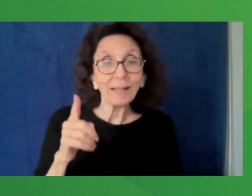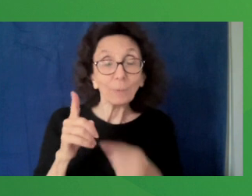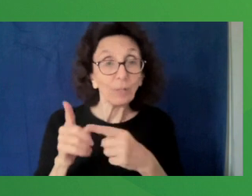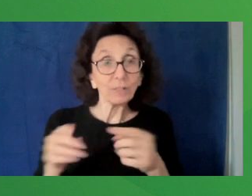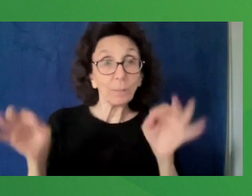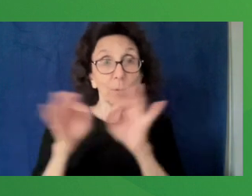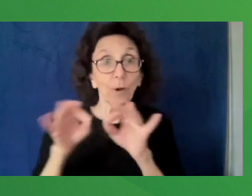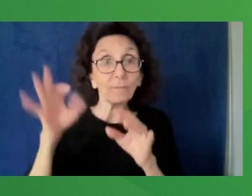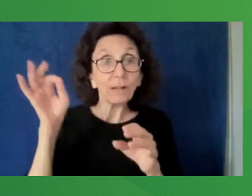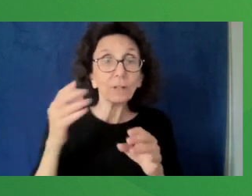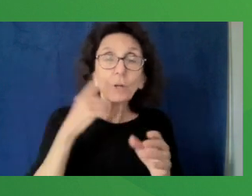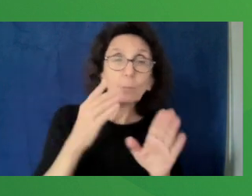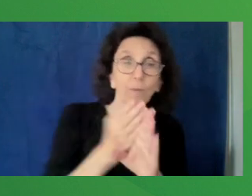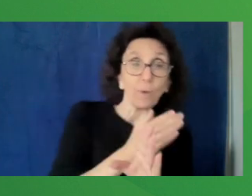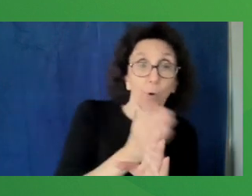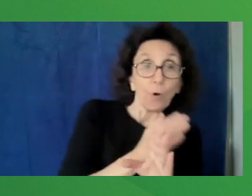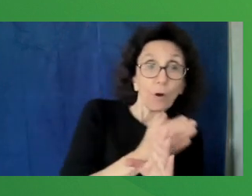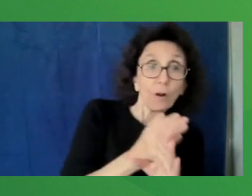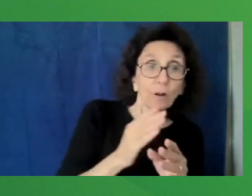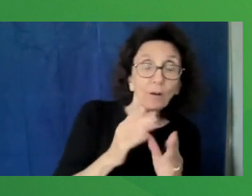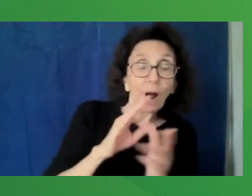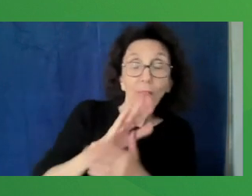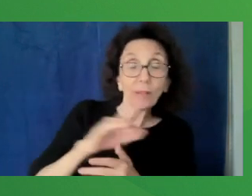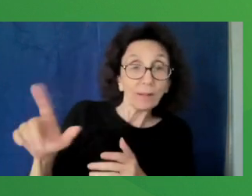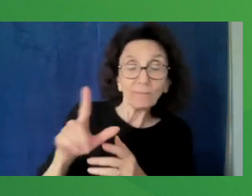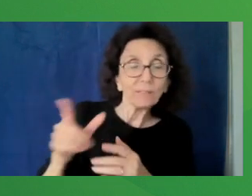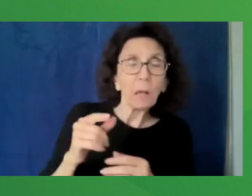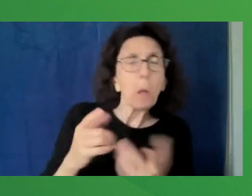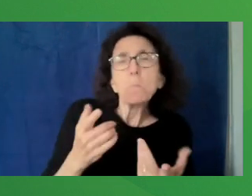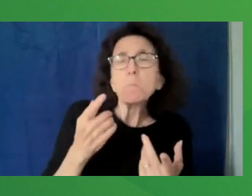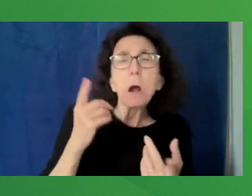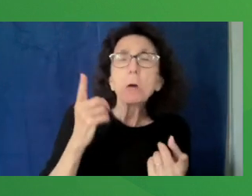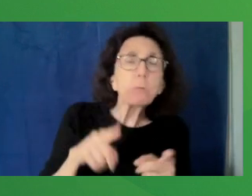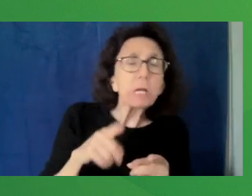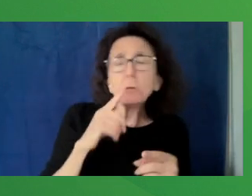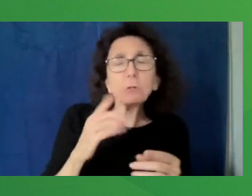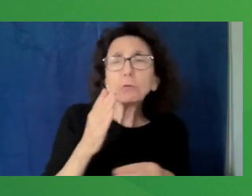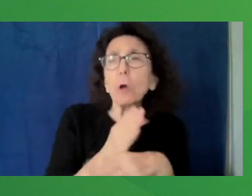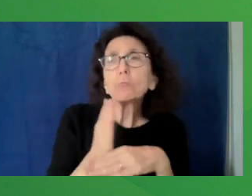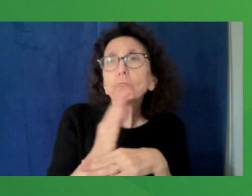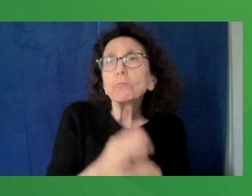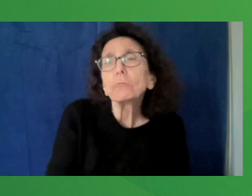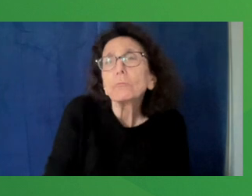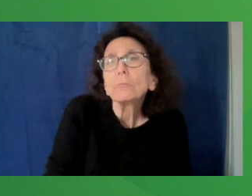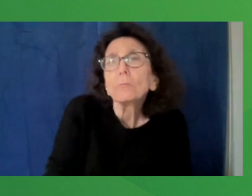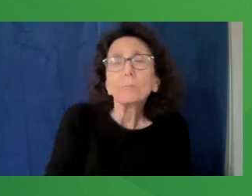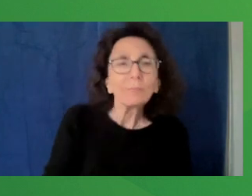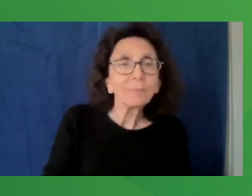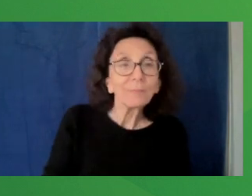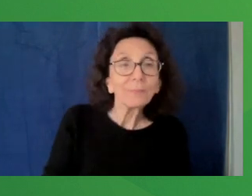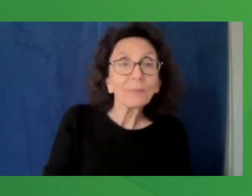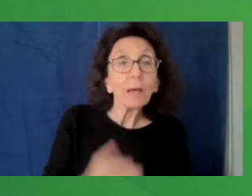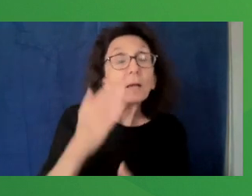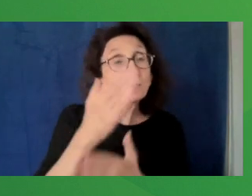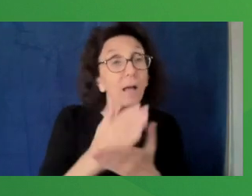as a pretest, we had quite a bit saying neither agree or disagree. We had some strongly disagree,